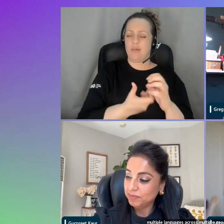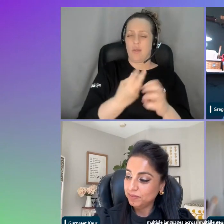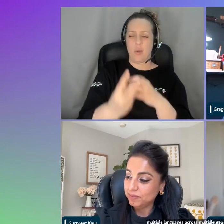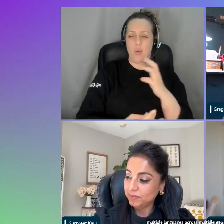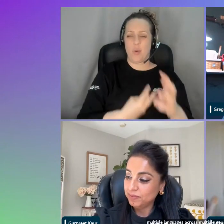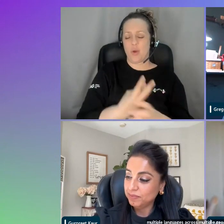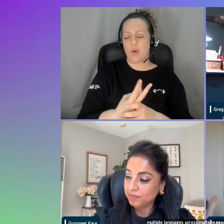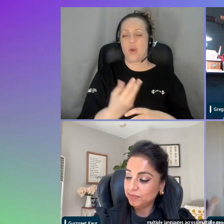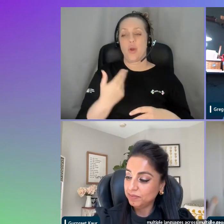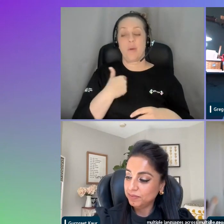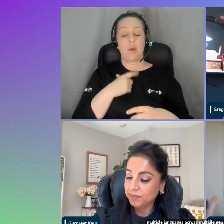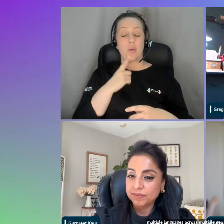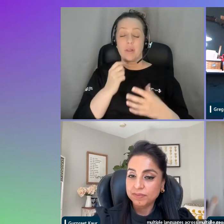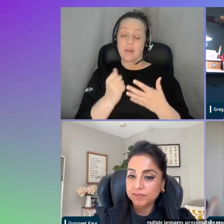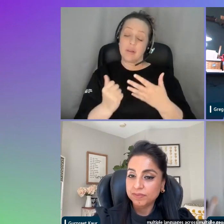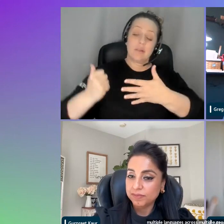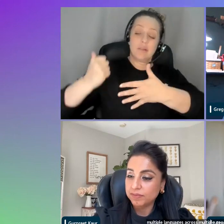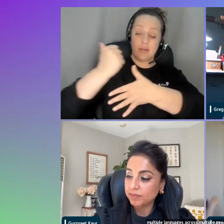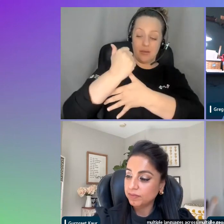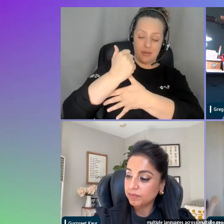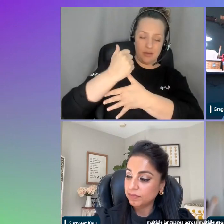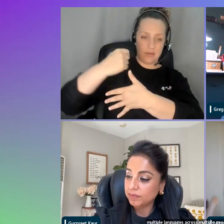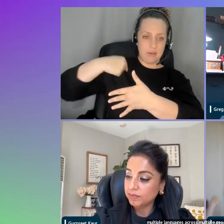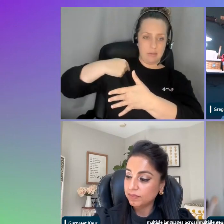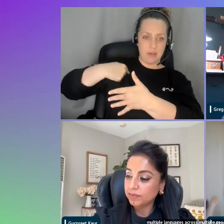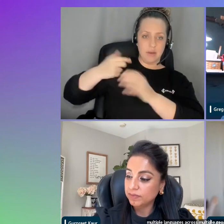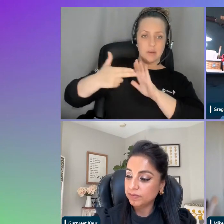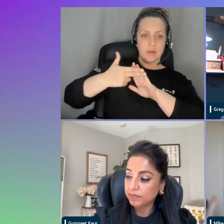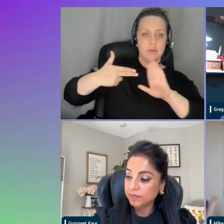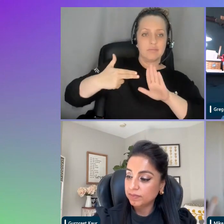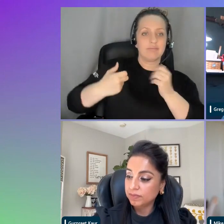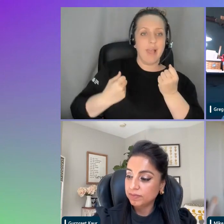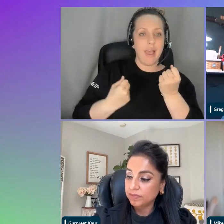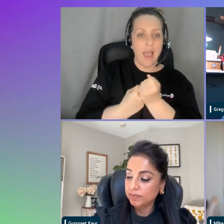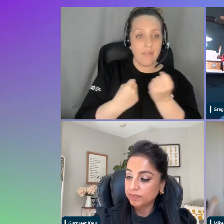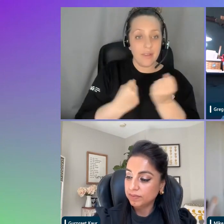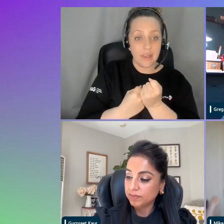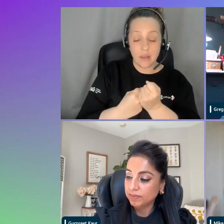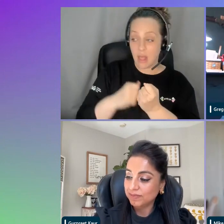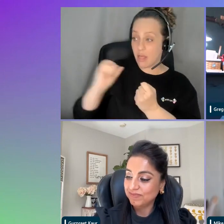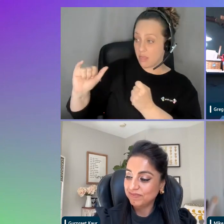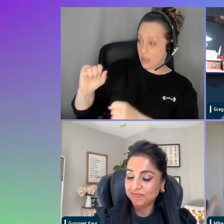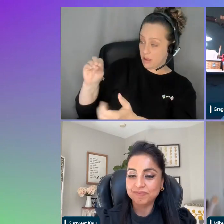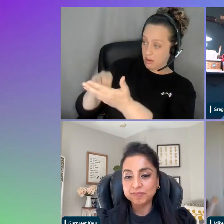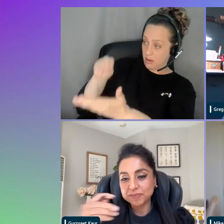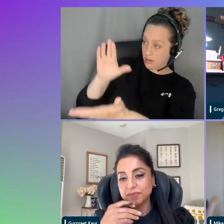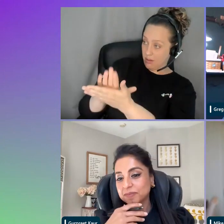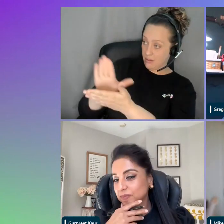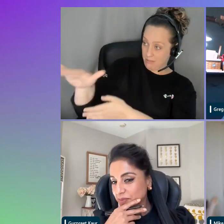accessibility is primarily to be an advocate. Uh, and I think of it that way. I don't know if it's written down that way, but